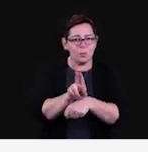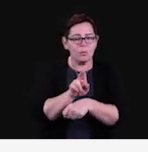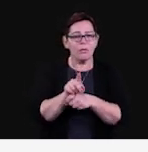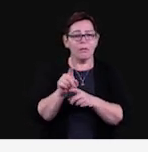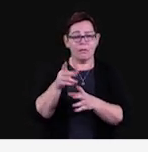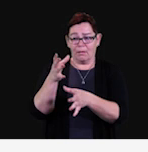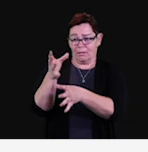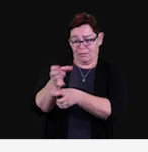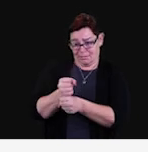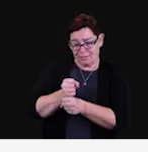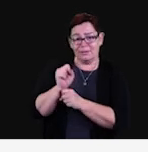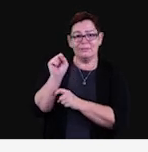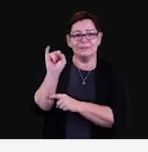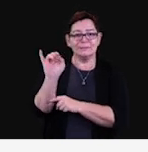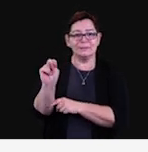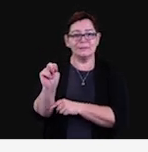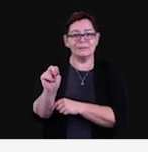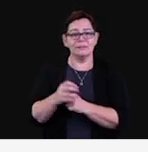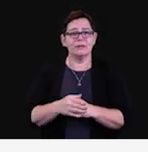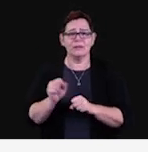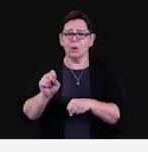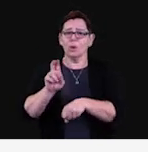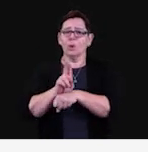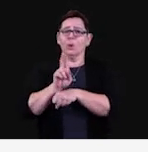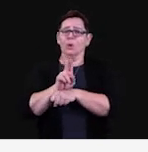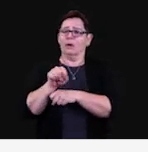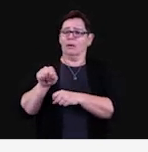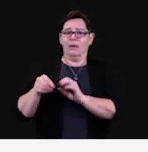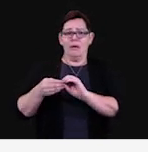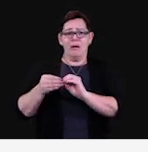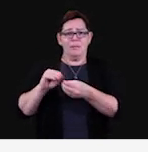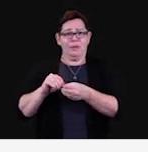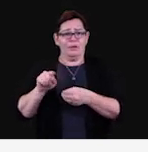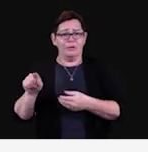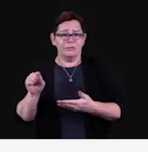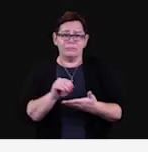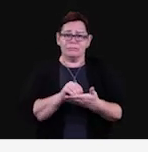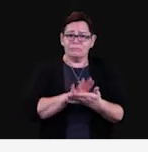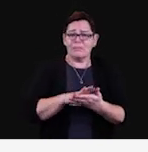You can use it on your application forms and on your income tax and benefit return.